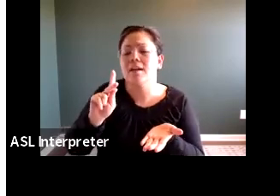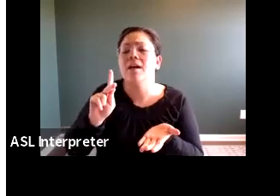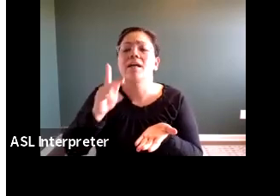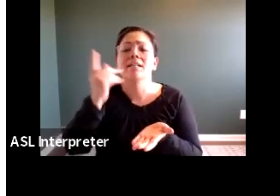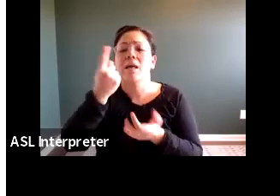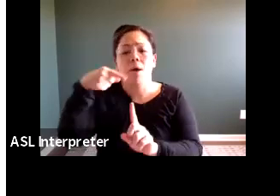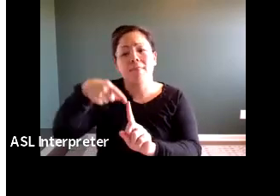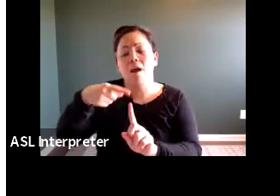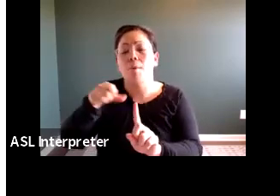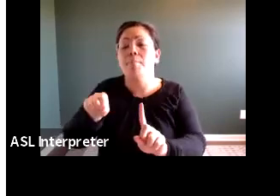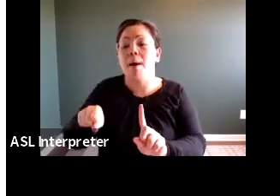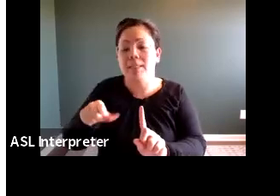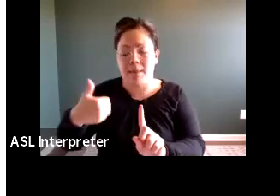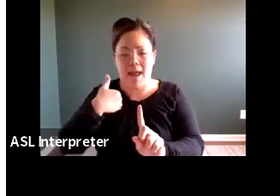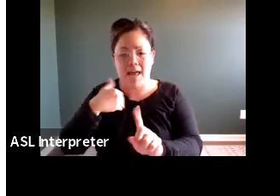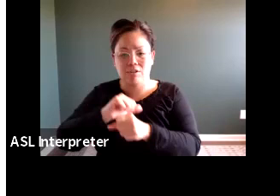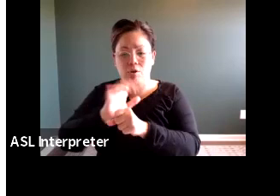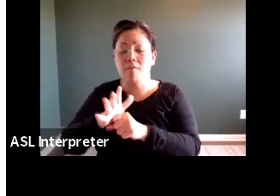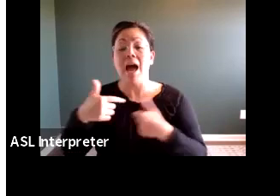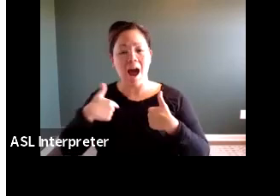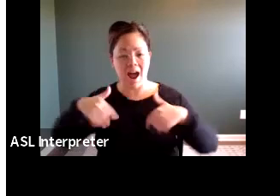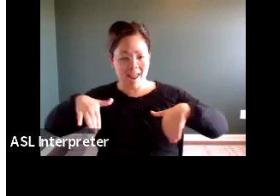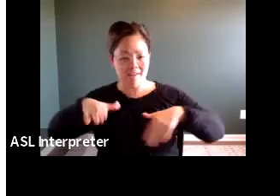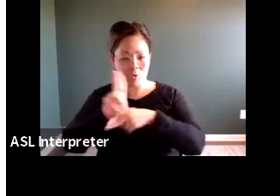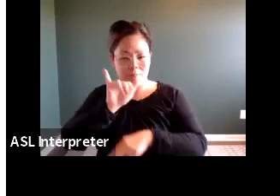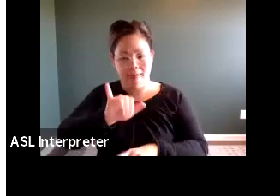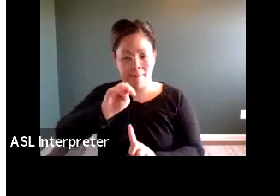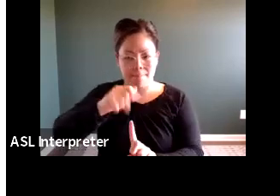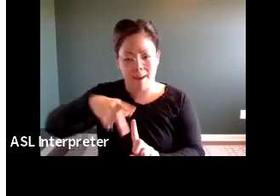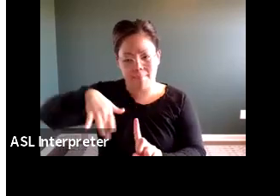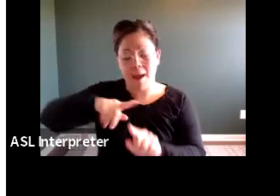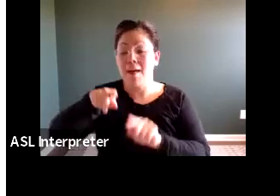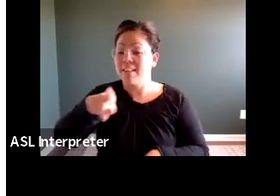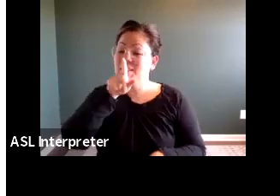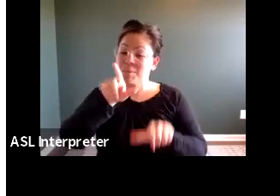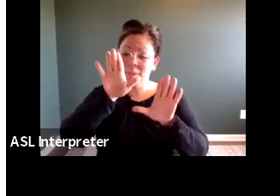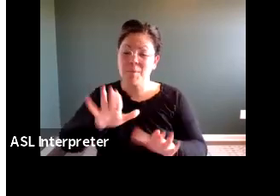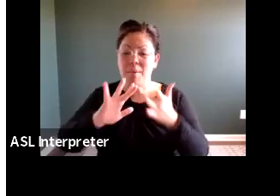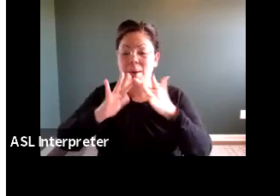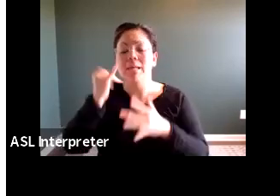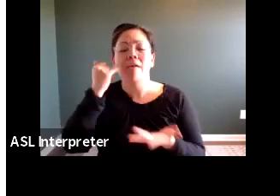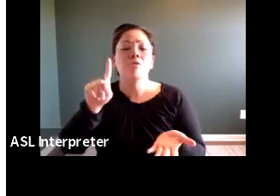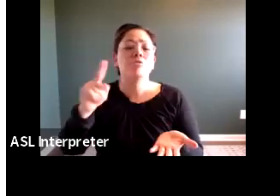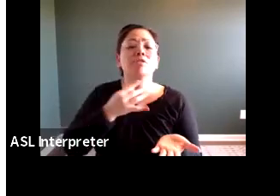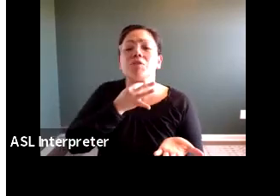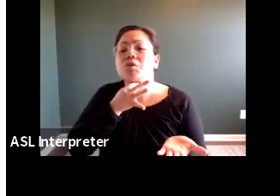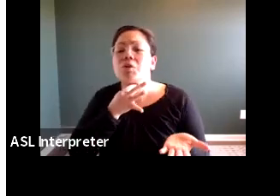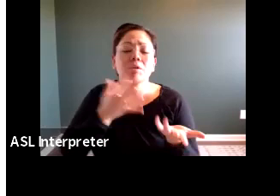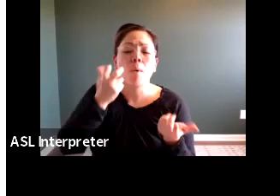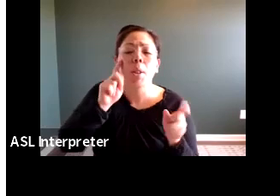So I have not myself done this math but this is a really good website, if you're just interested and wanna take a look at it.